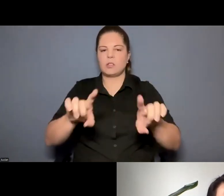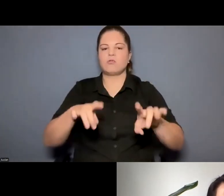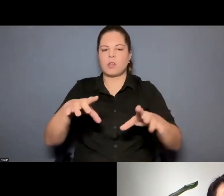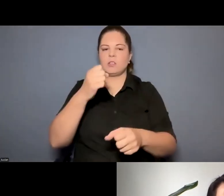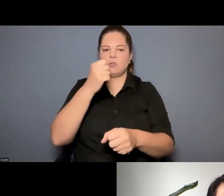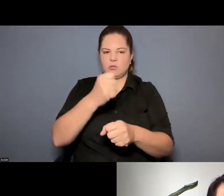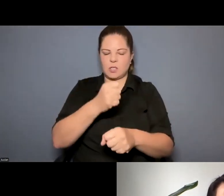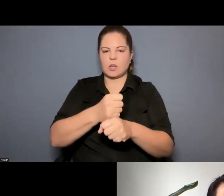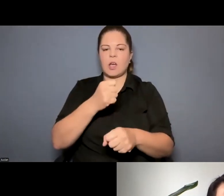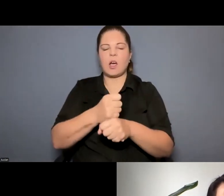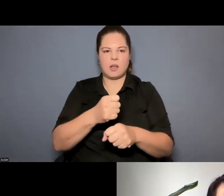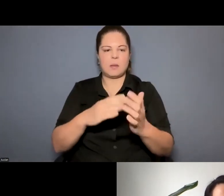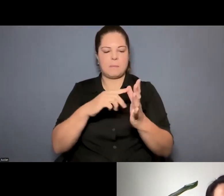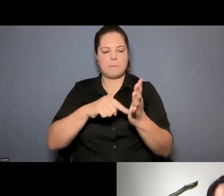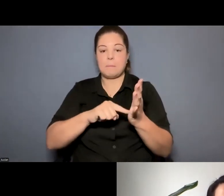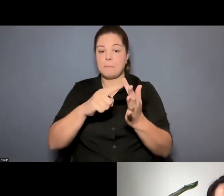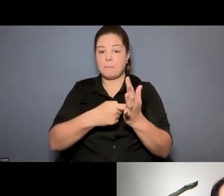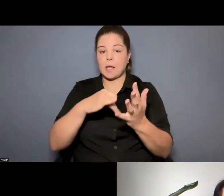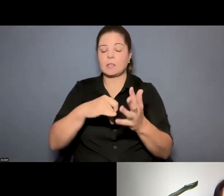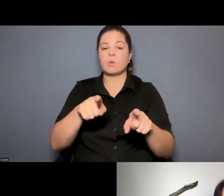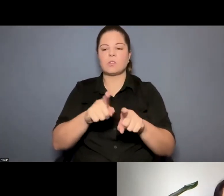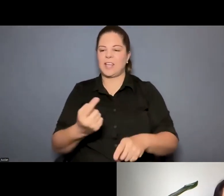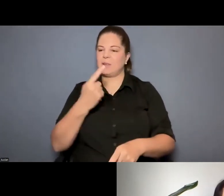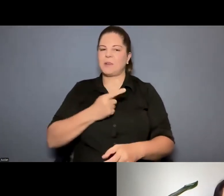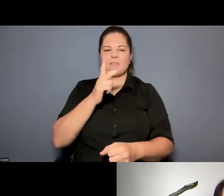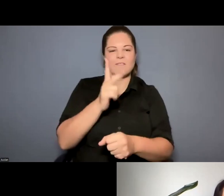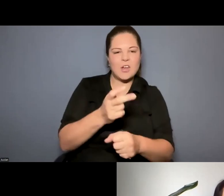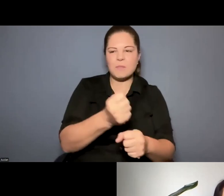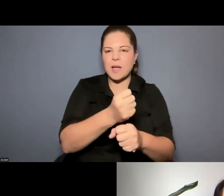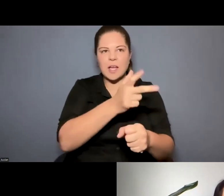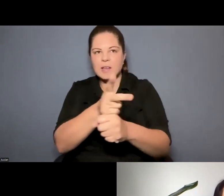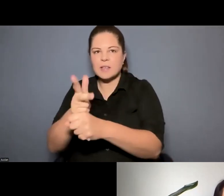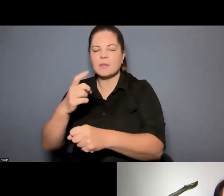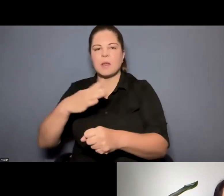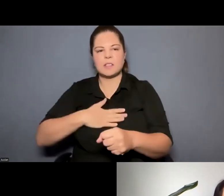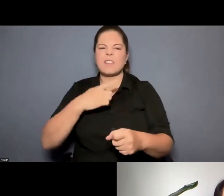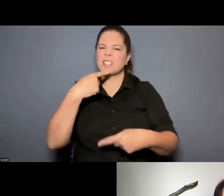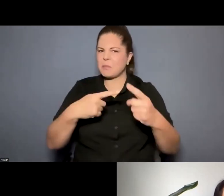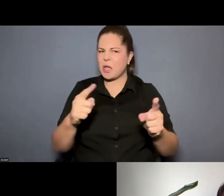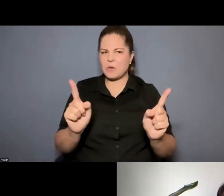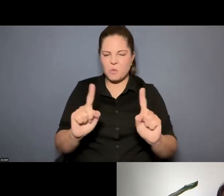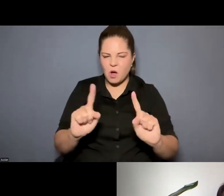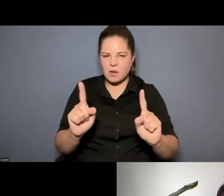I'm also an independent filmmaker. To explain that super quickly, before we get into things,